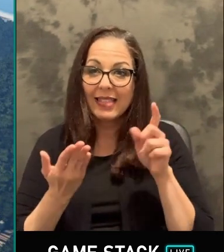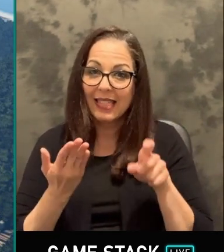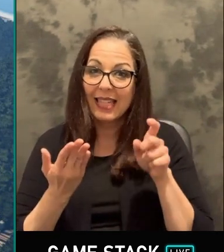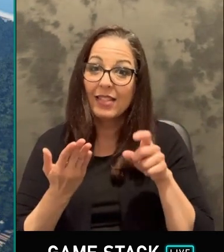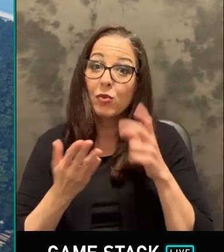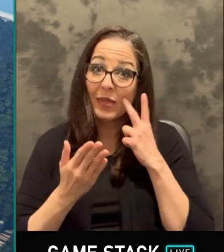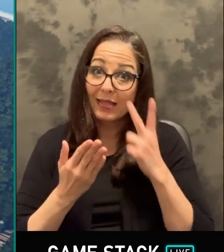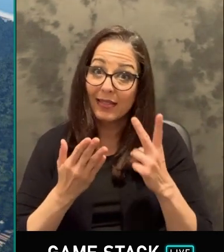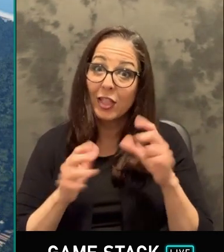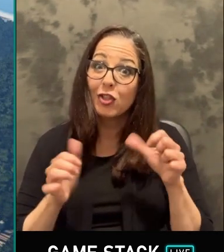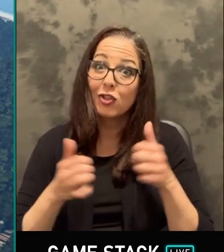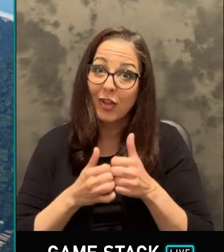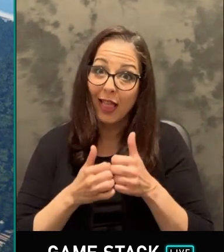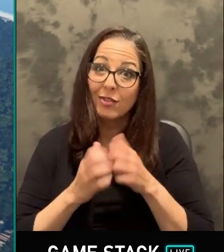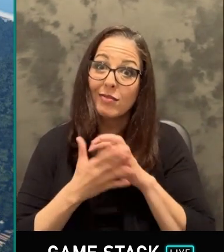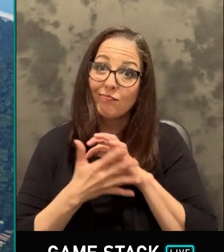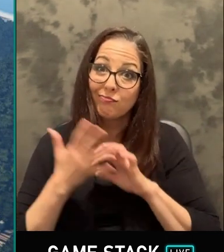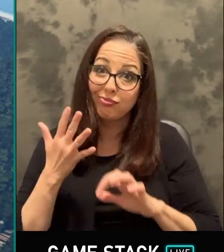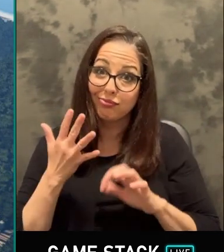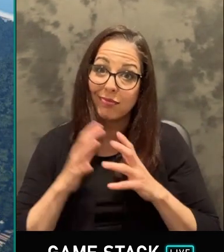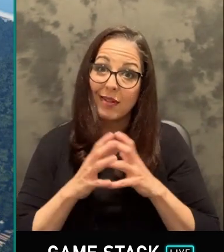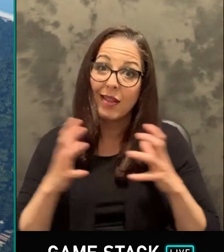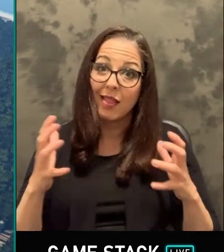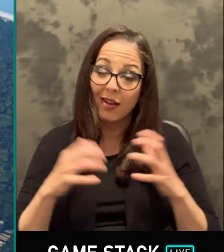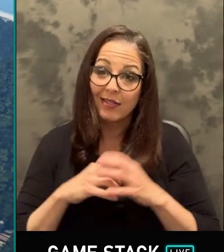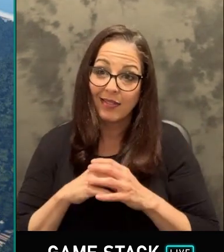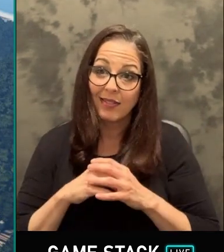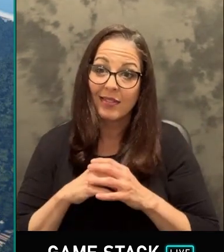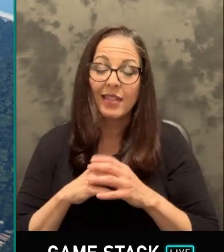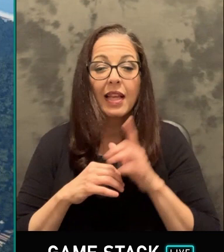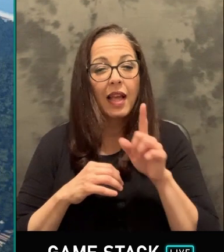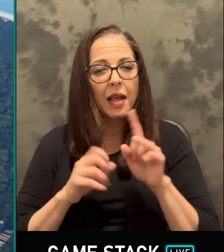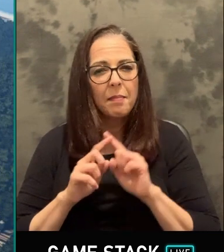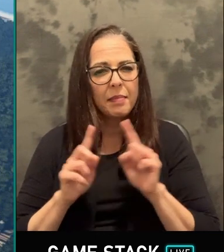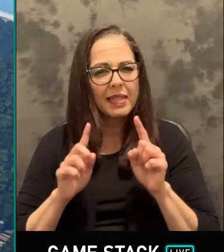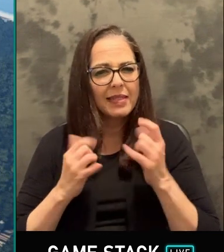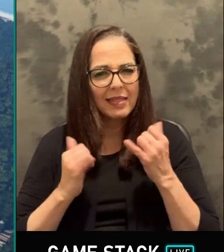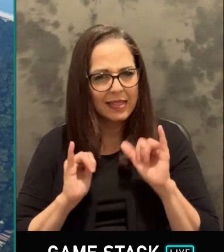And yes, yet this is with this concept that we've